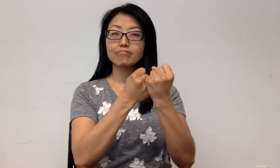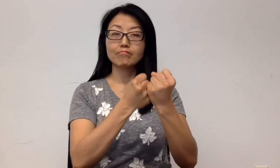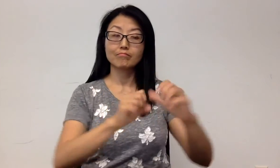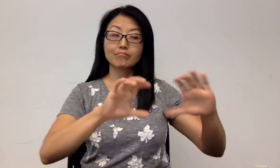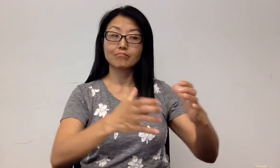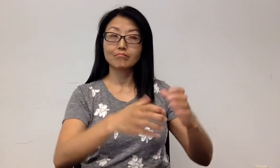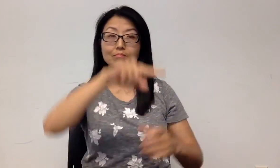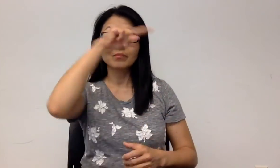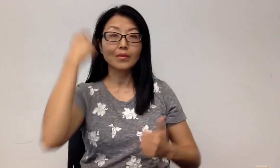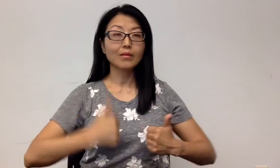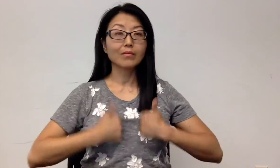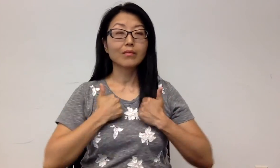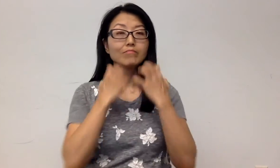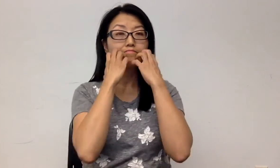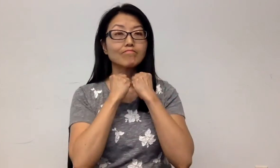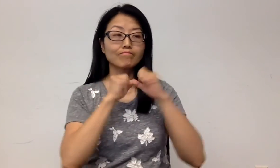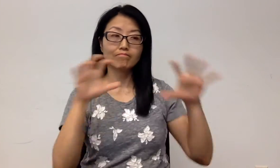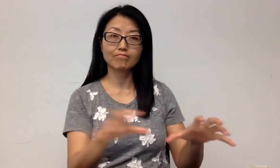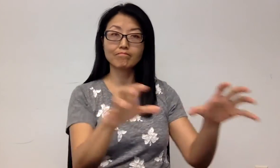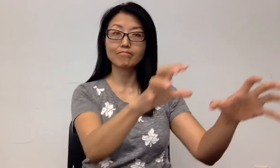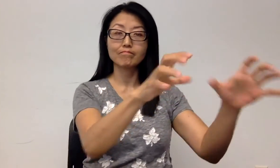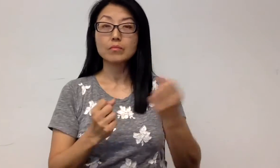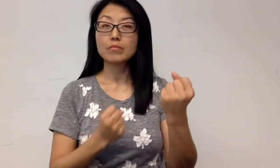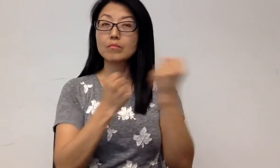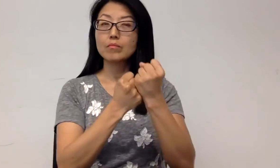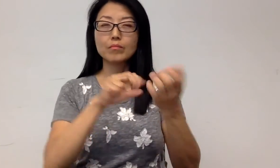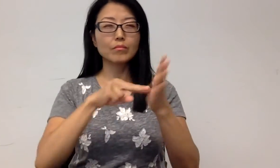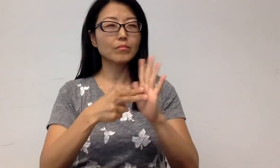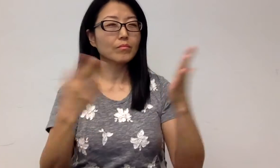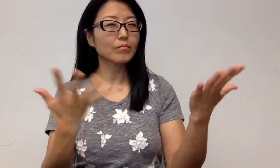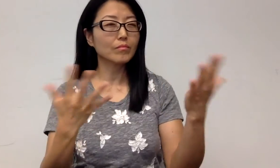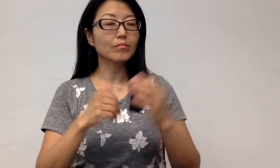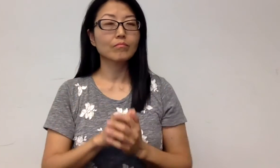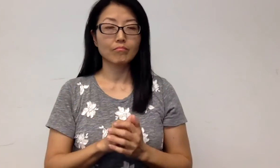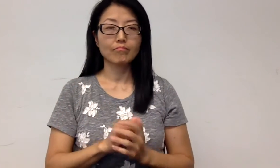I support the Black Lives Matter movement. Part of that support means